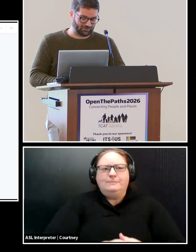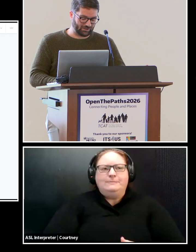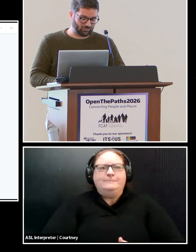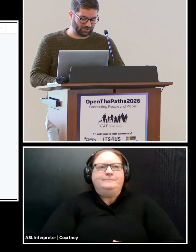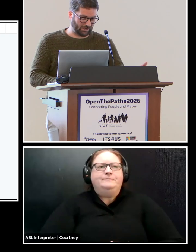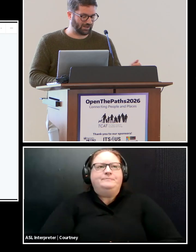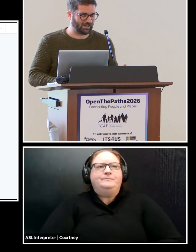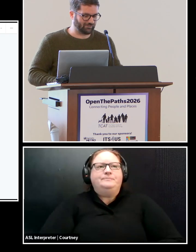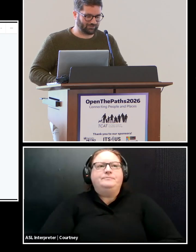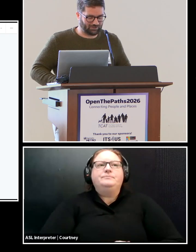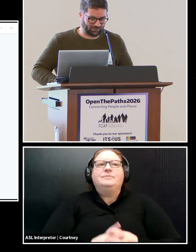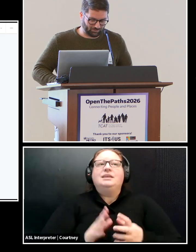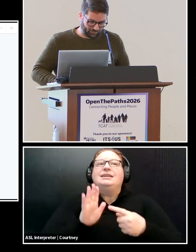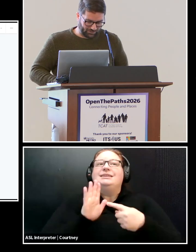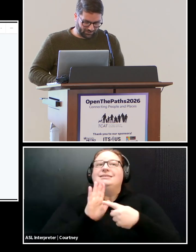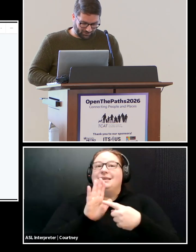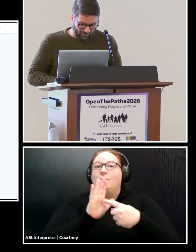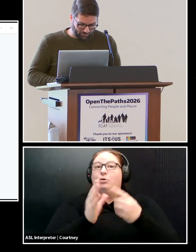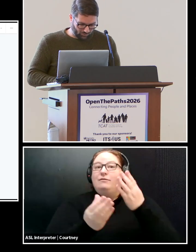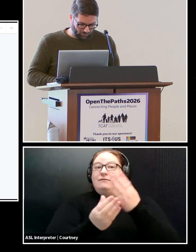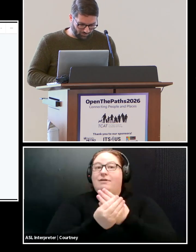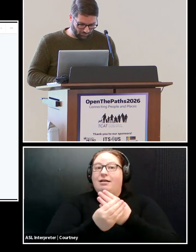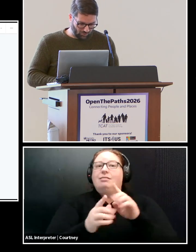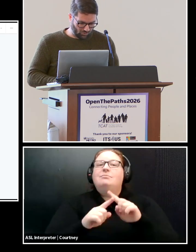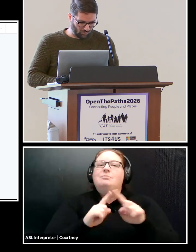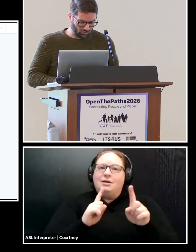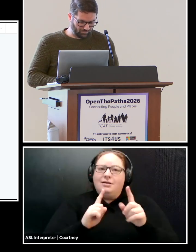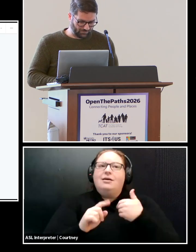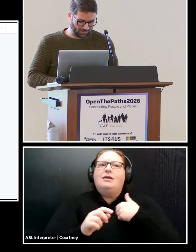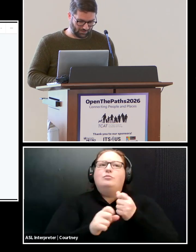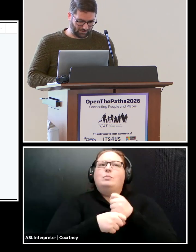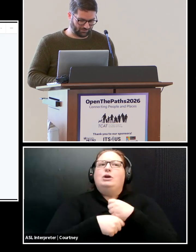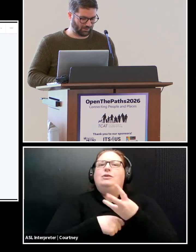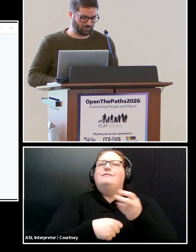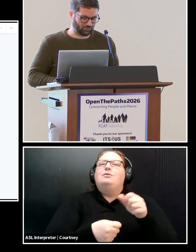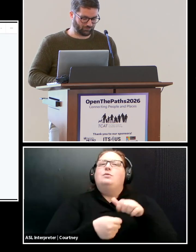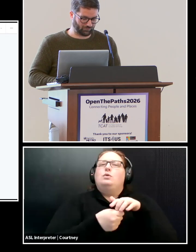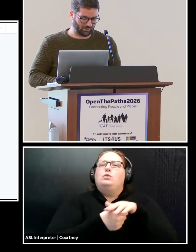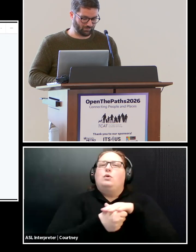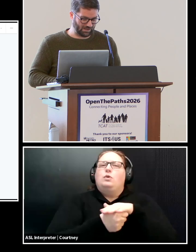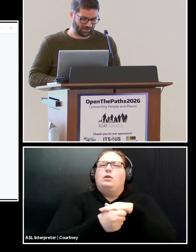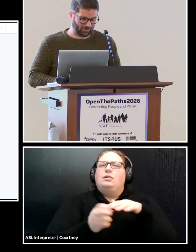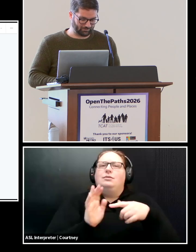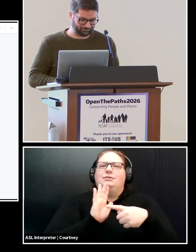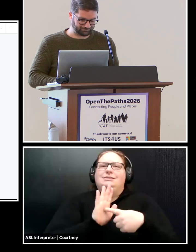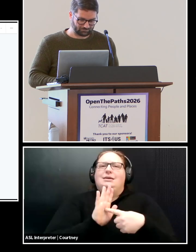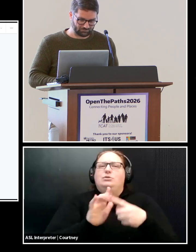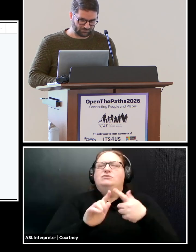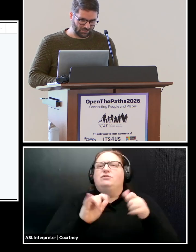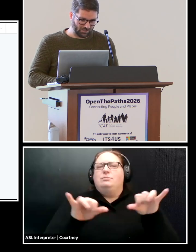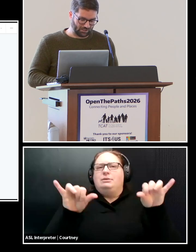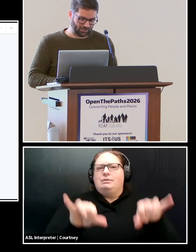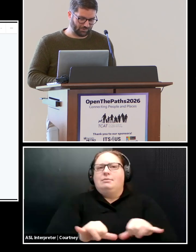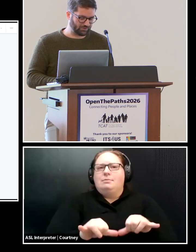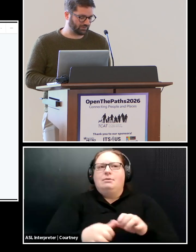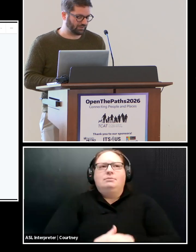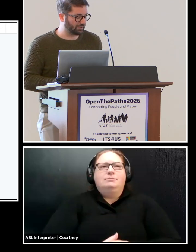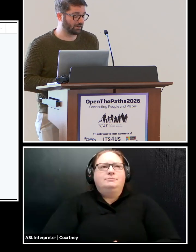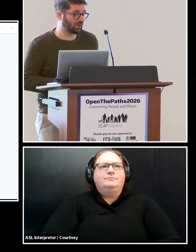uh file, but I have uh prepared a couple local um examples from Yakima. Um you can see here a